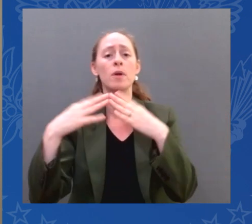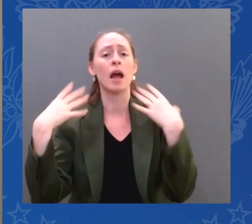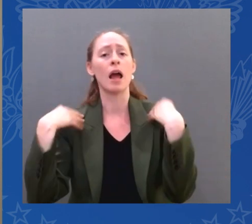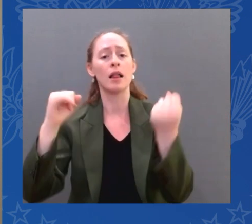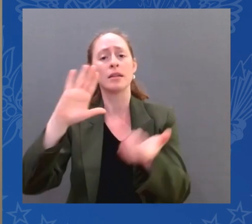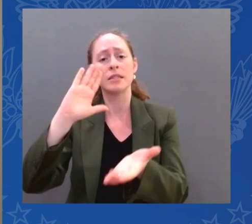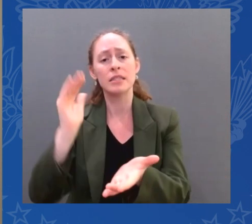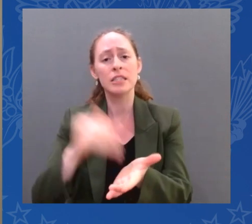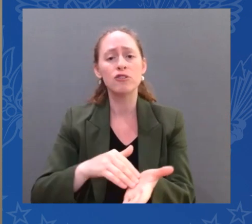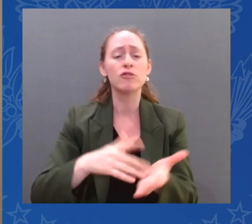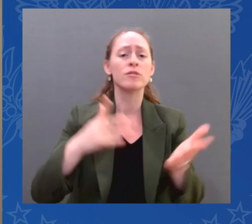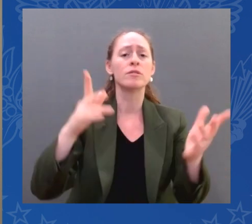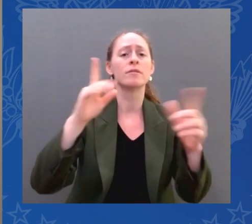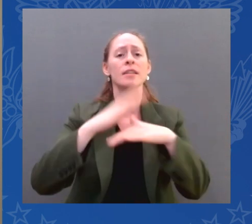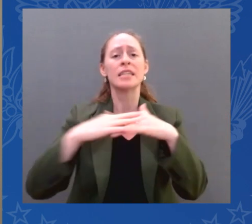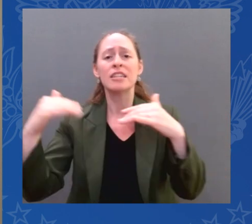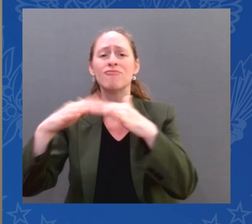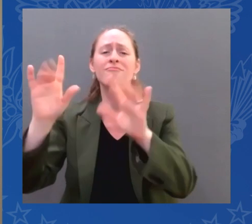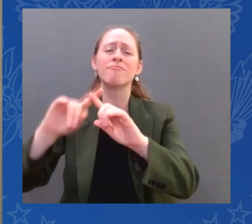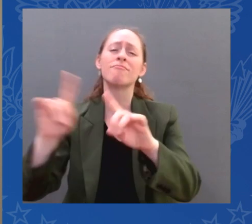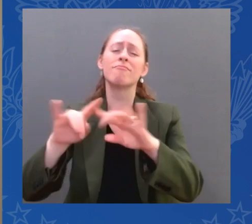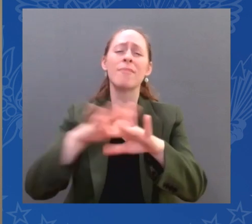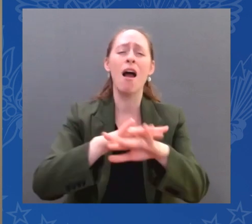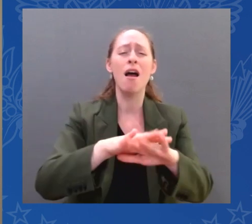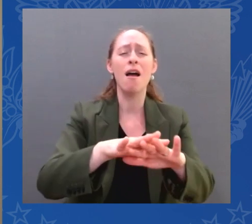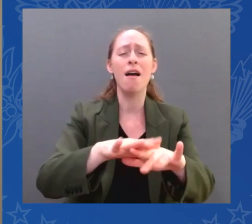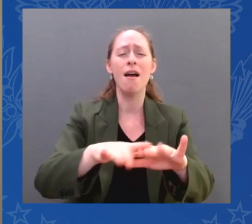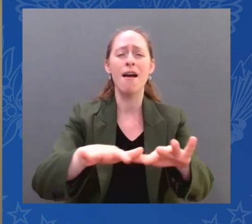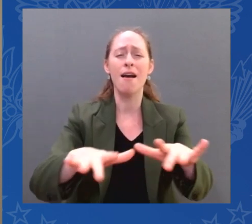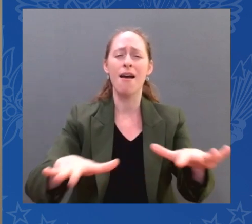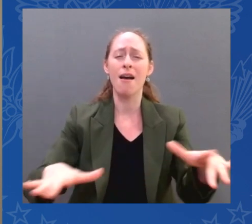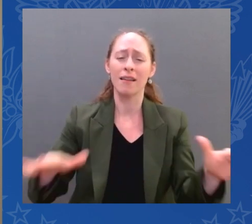to get the word out to get -- help to get shots in arms.